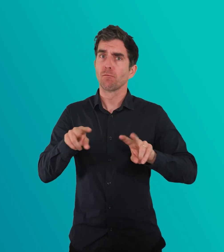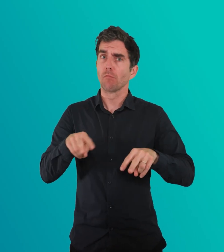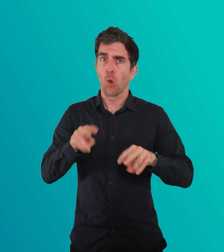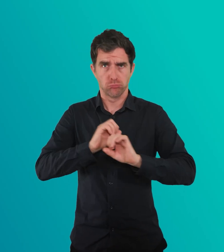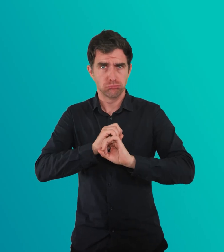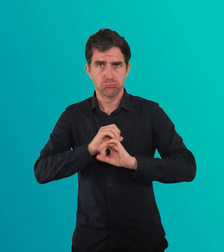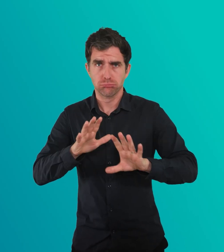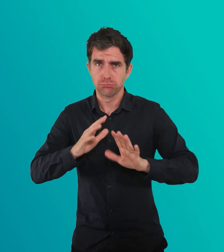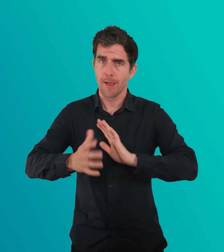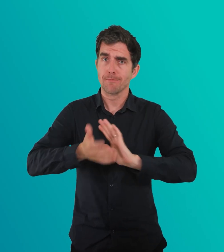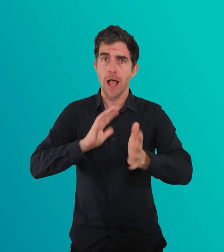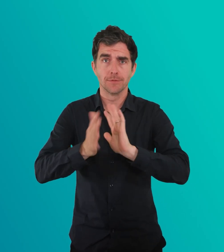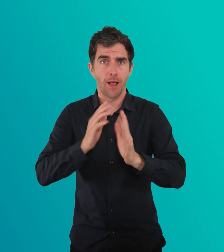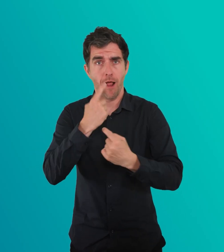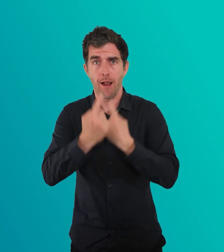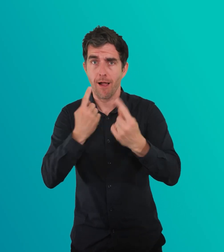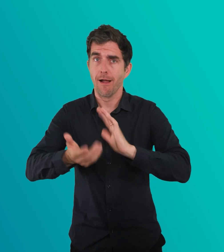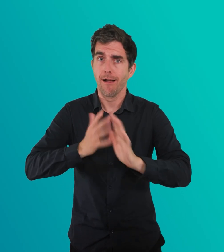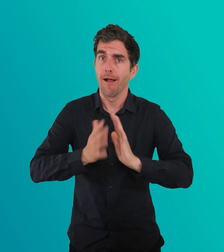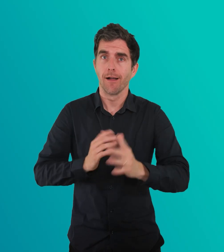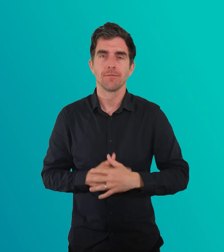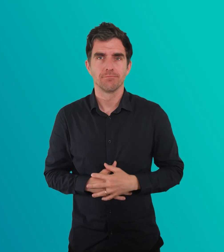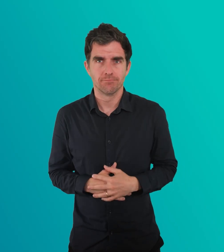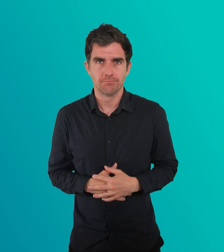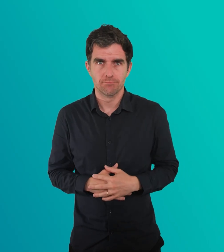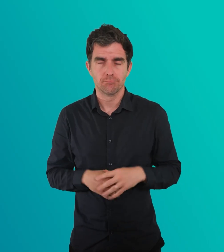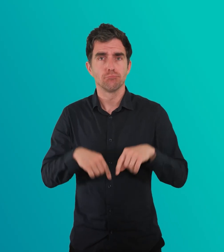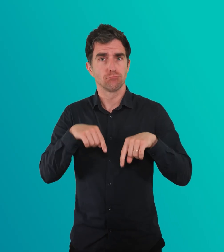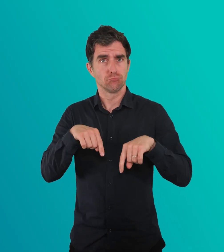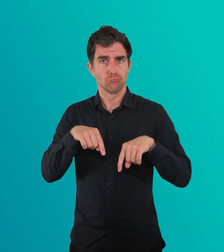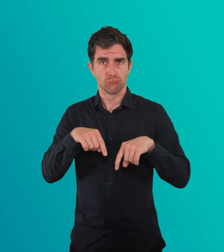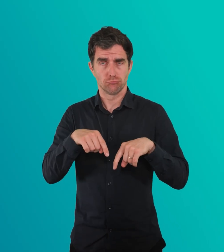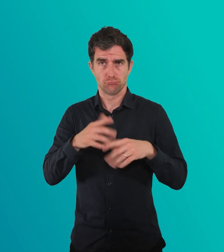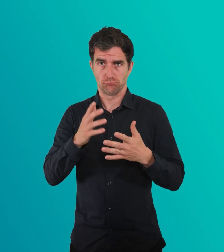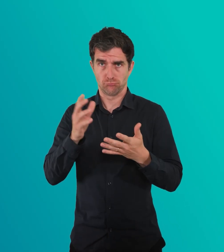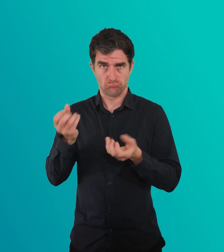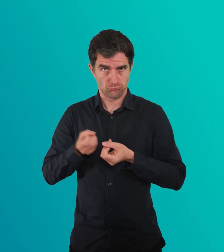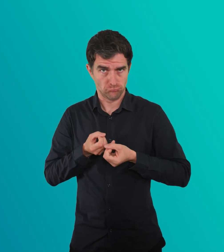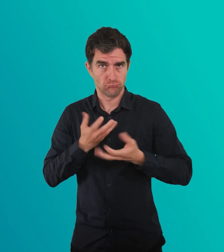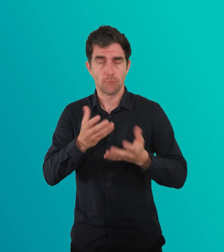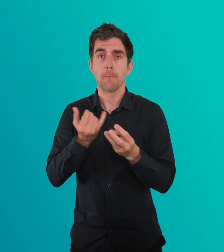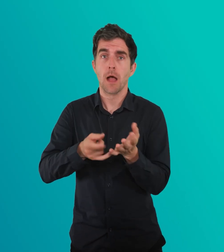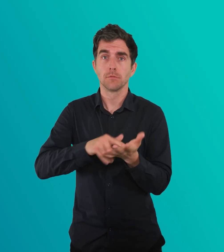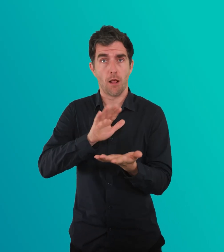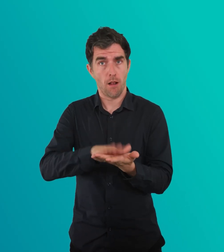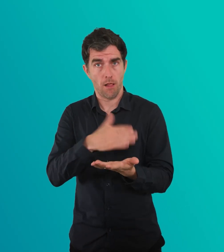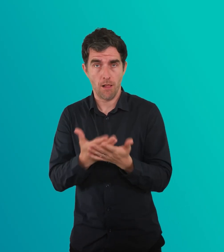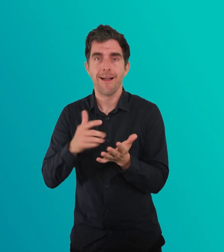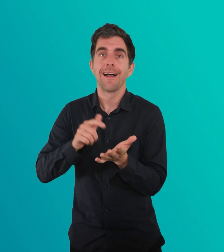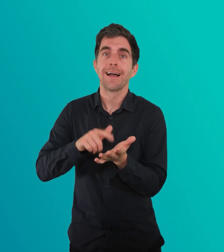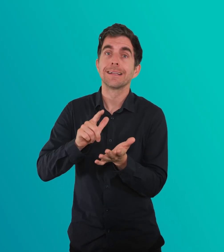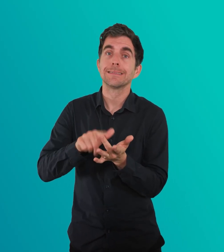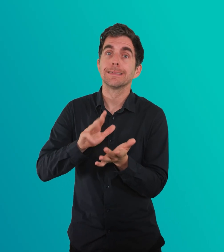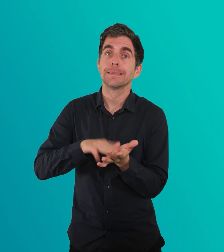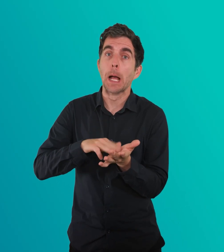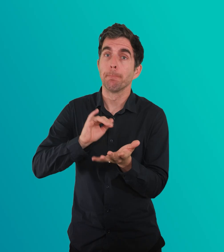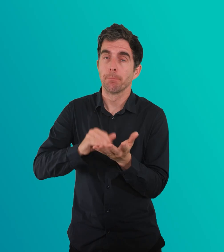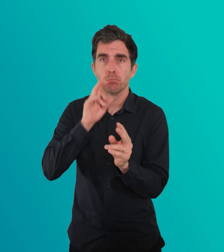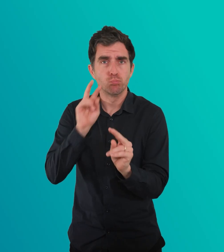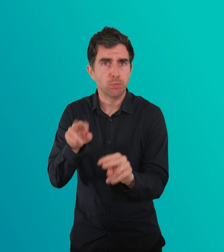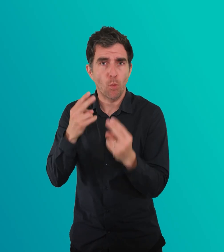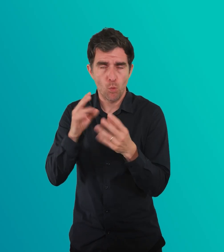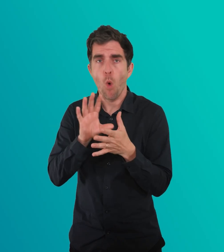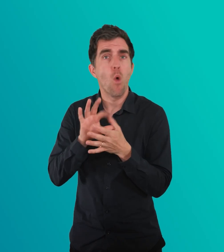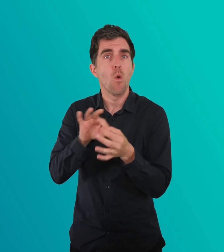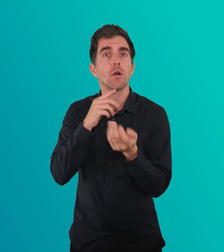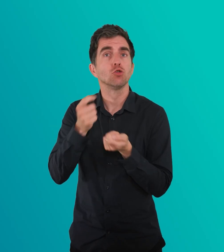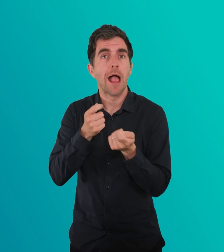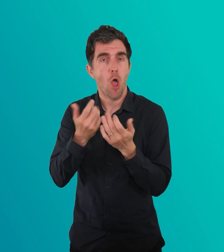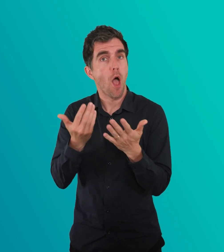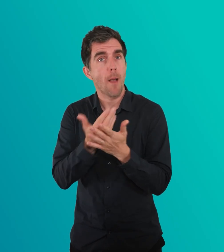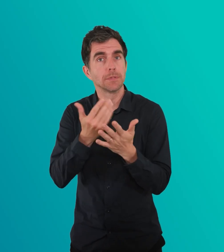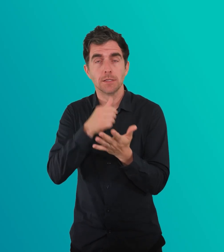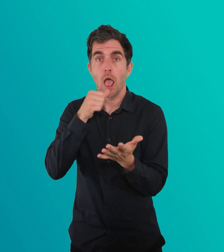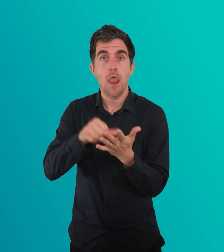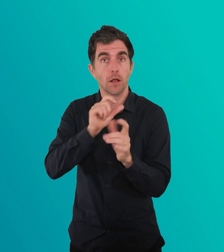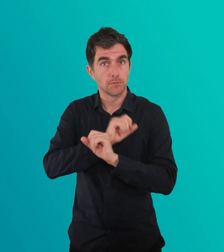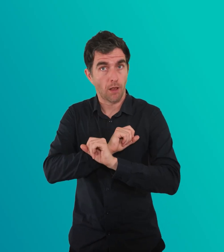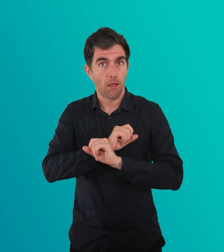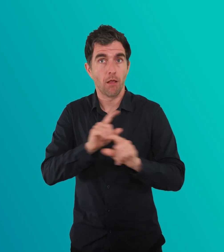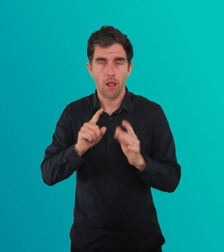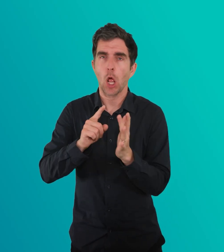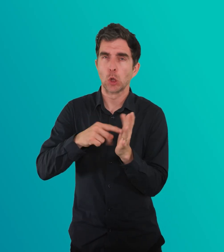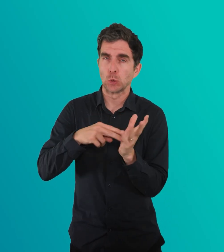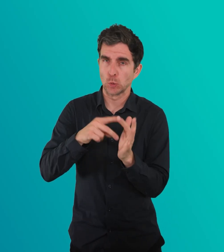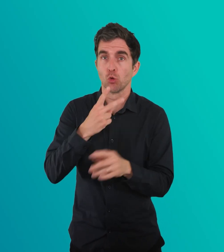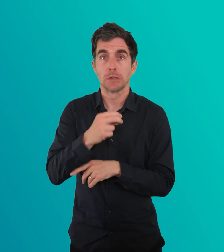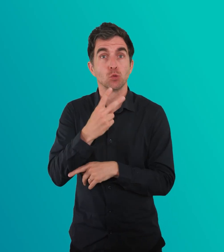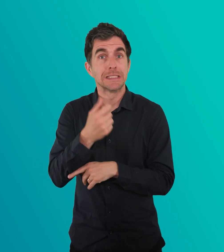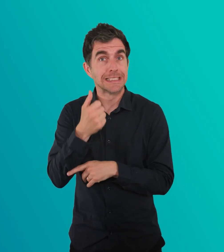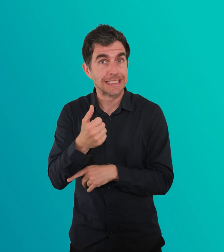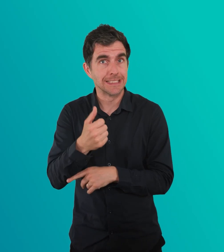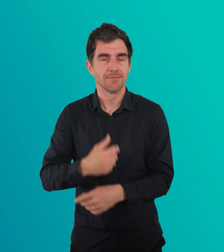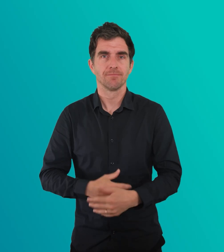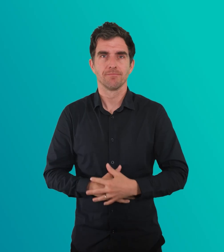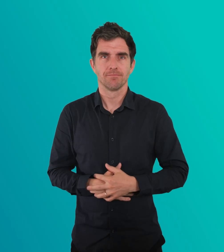This video is for British Sign Language users and is a direct BSL translation of the Timms Review co-chair update letter for June 2026.